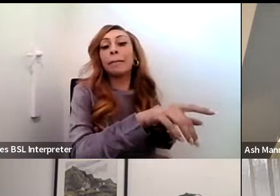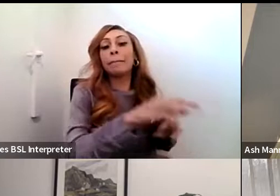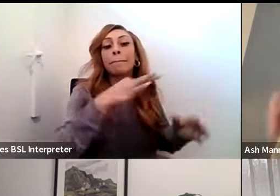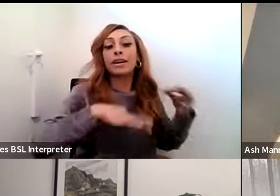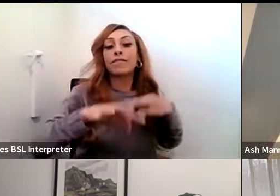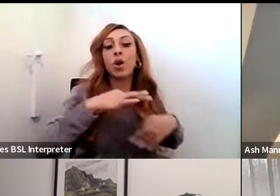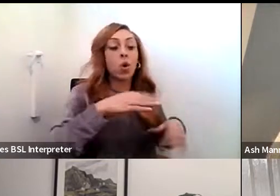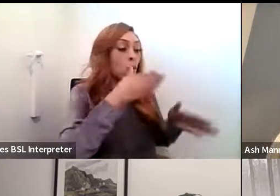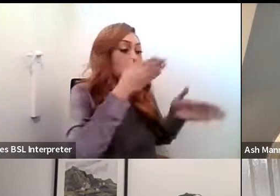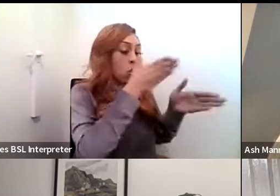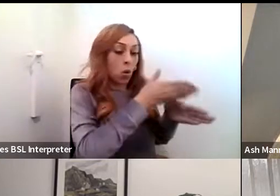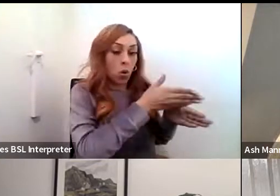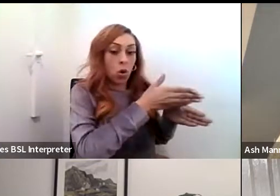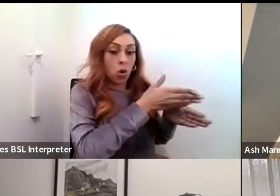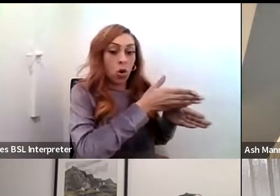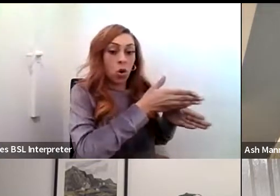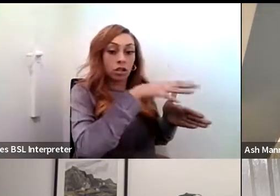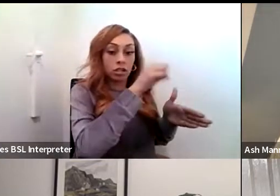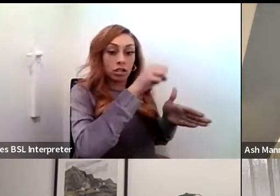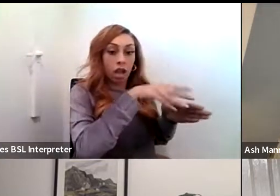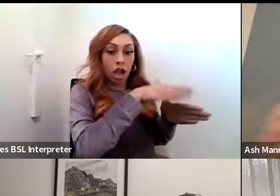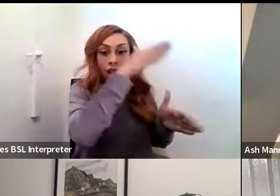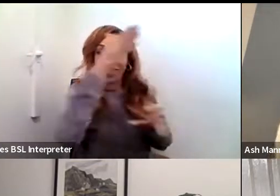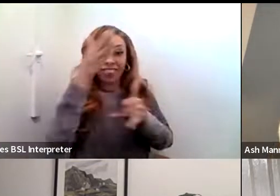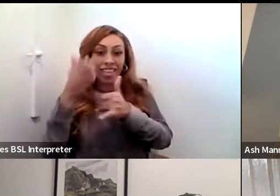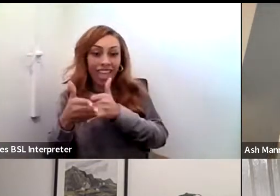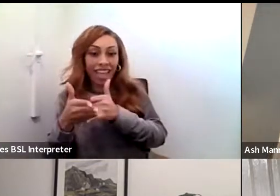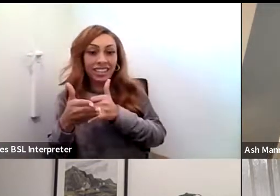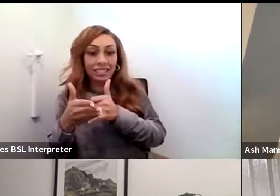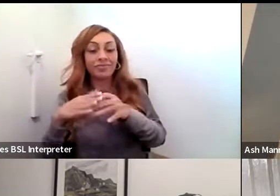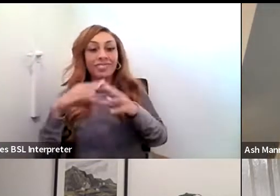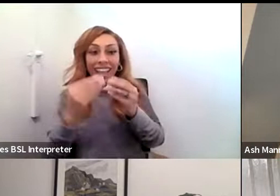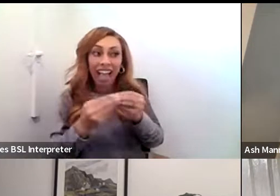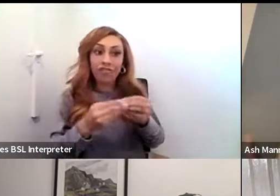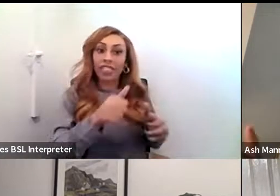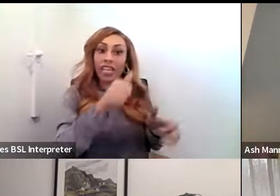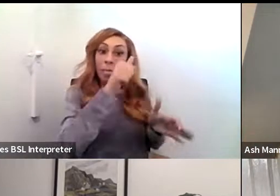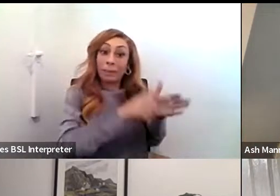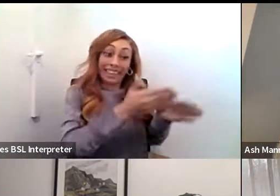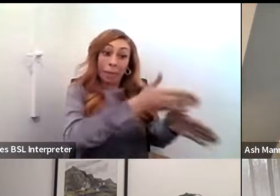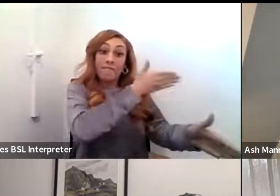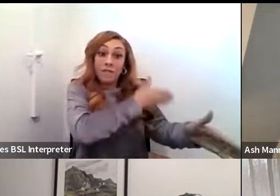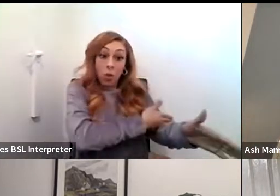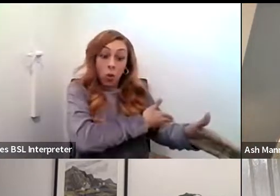to the moment the screen goes blank, it's about everything leading up to and following on from that.